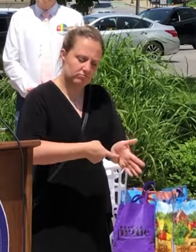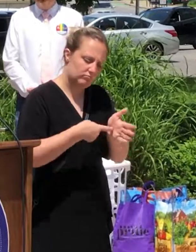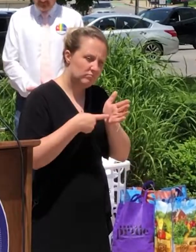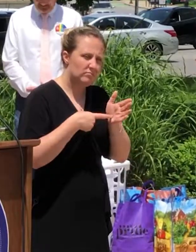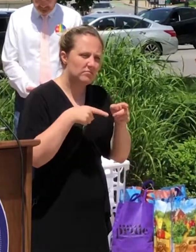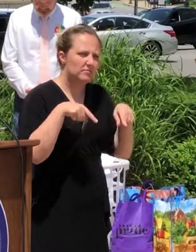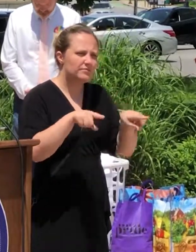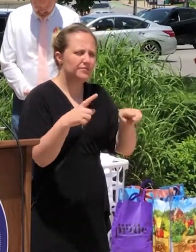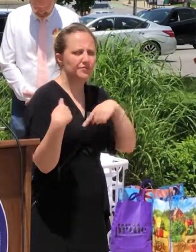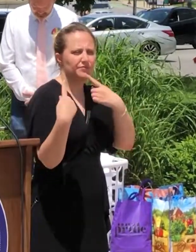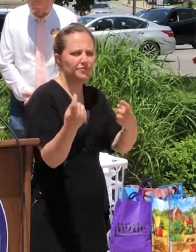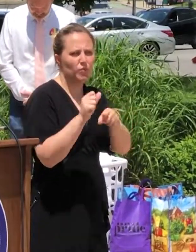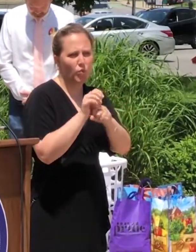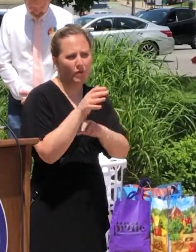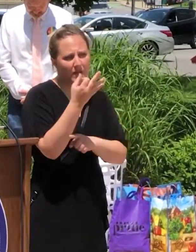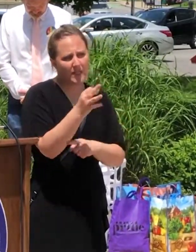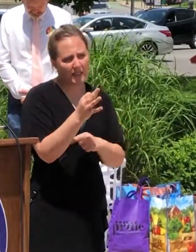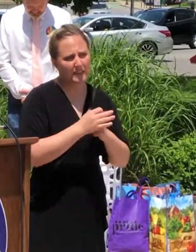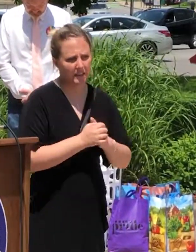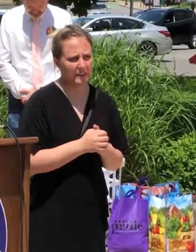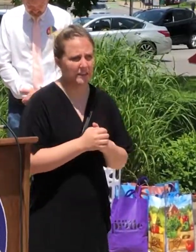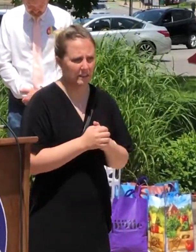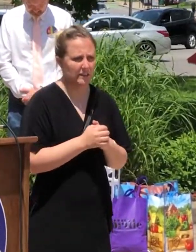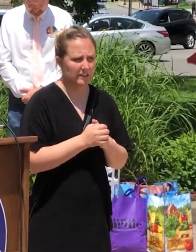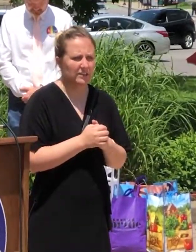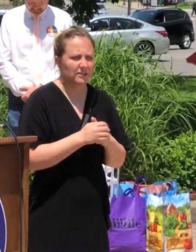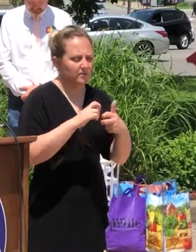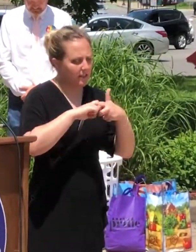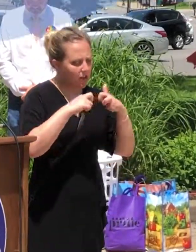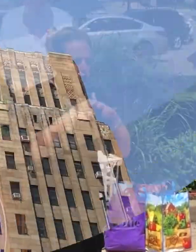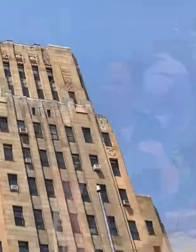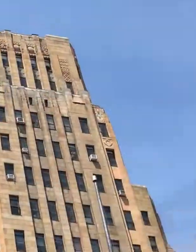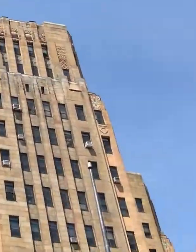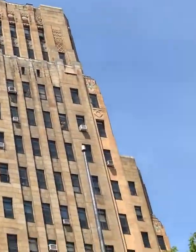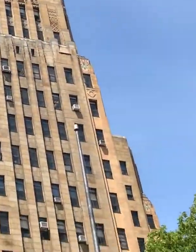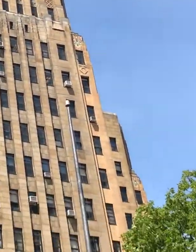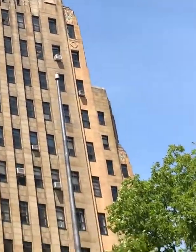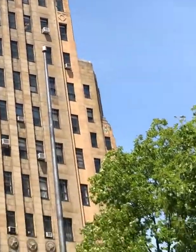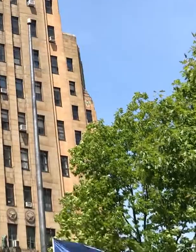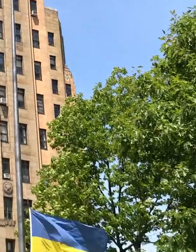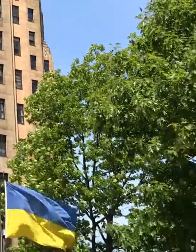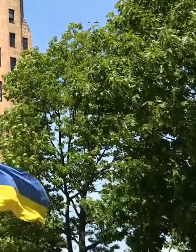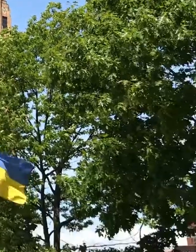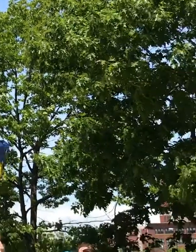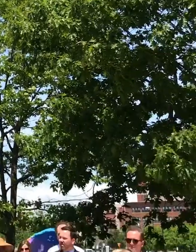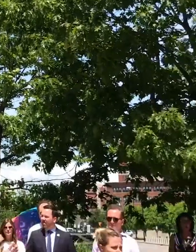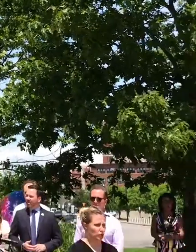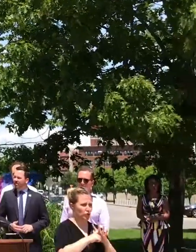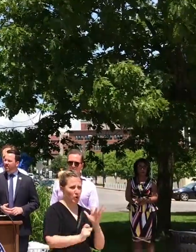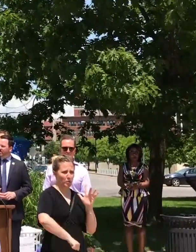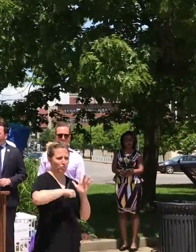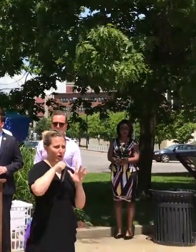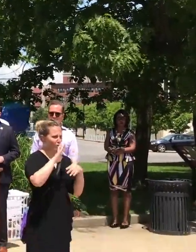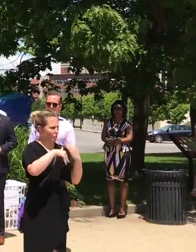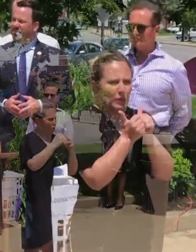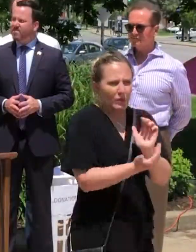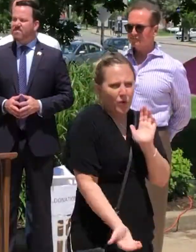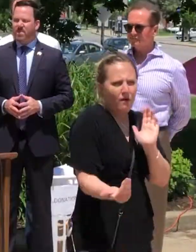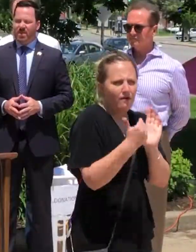pandemic and the issues that have recently struck our communities. We stand together again at pride in the face of these